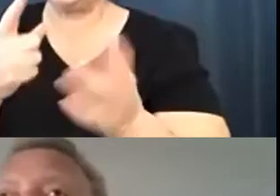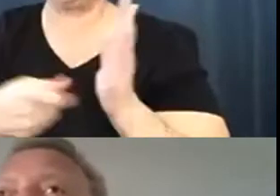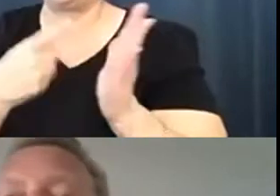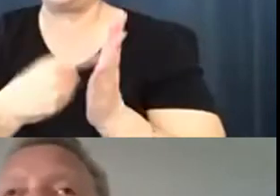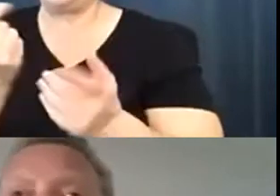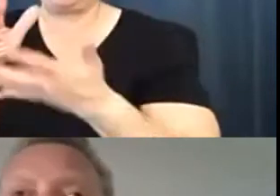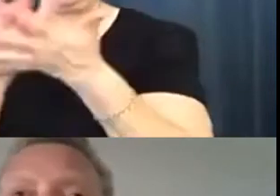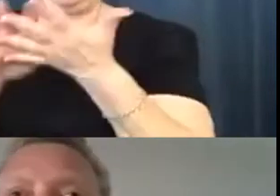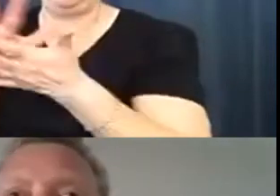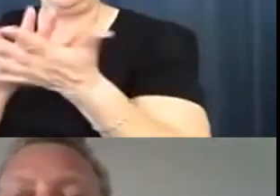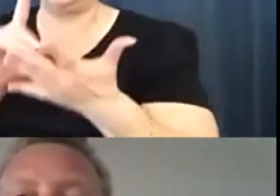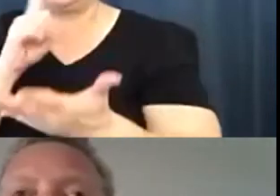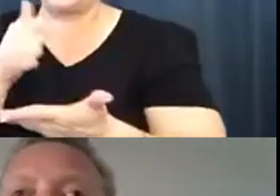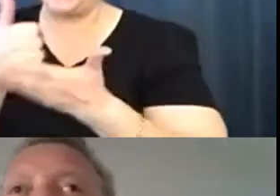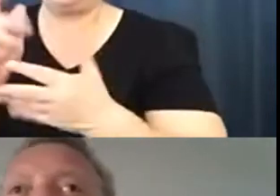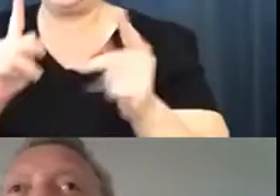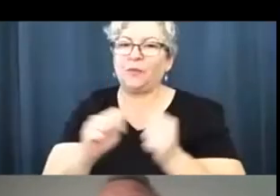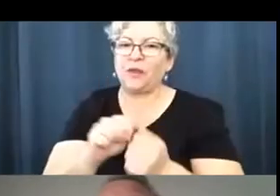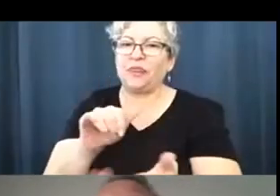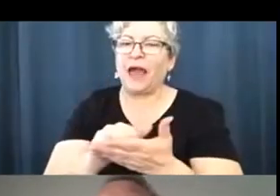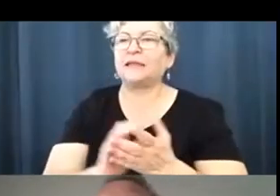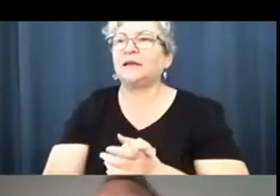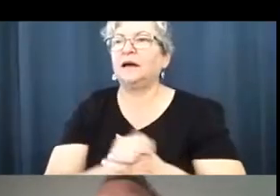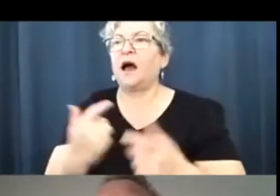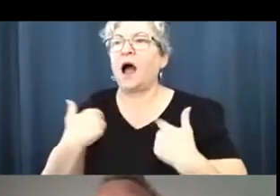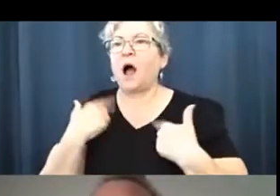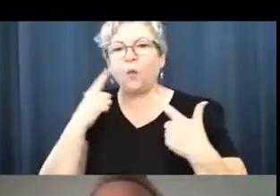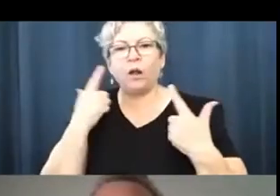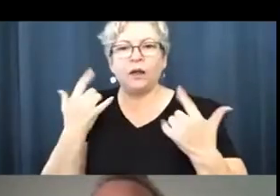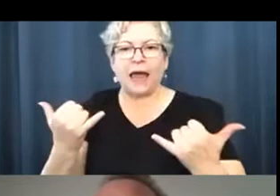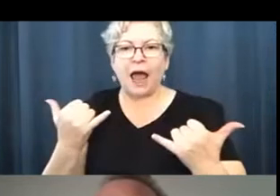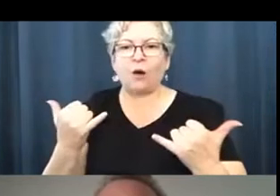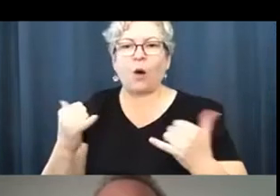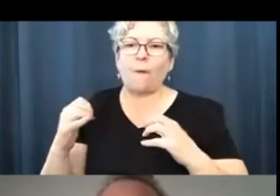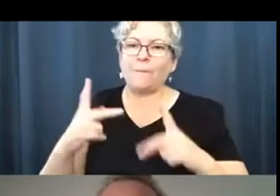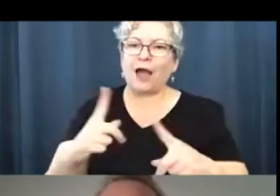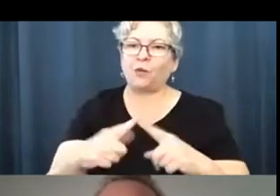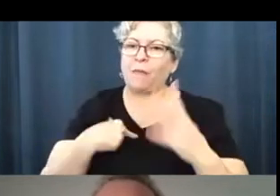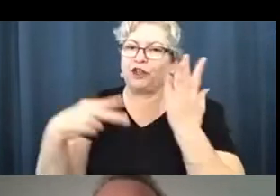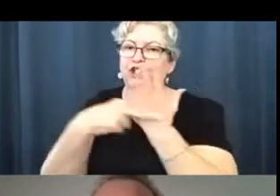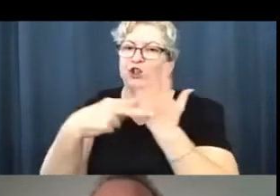that's where we can help with people with things. So, I'm going to get back to my and here we go.